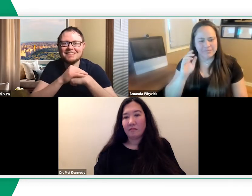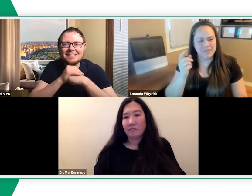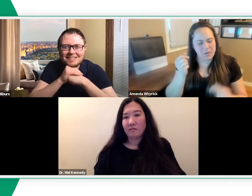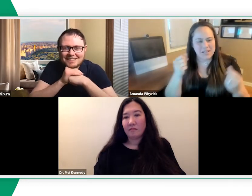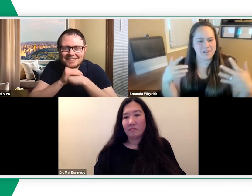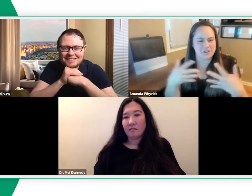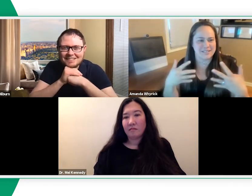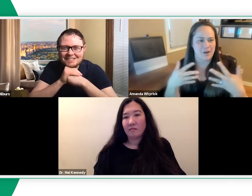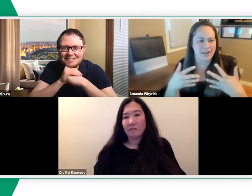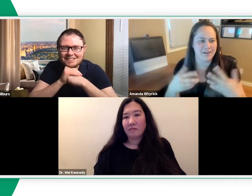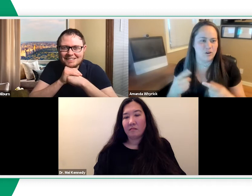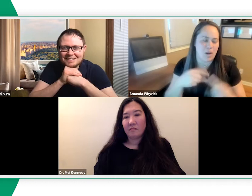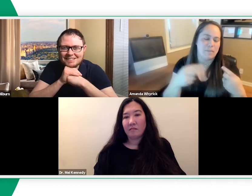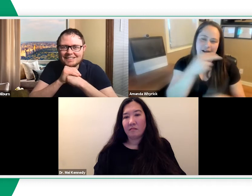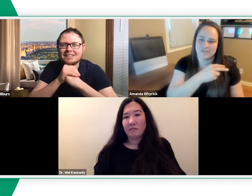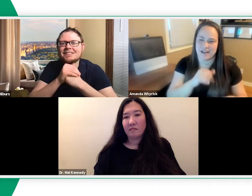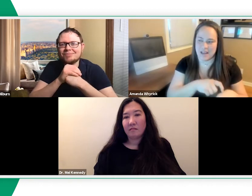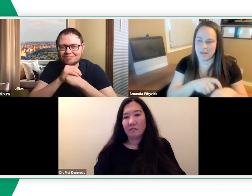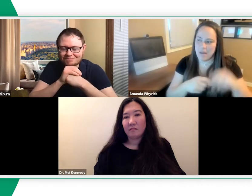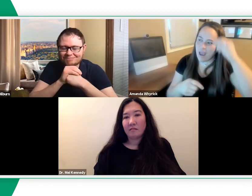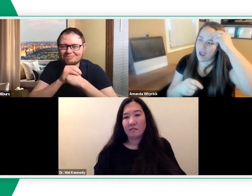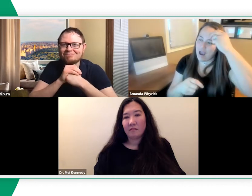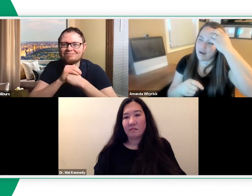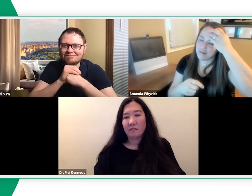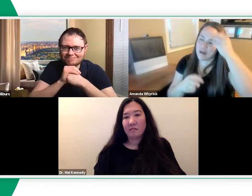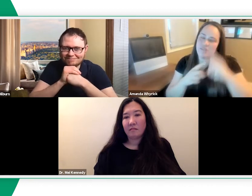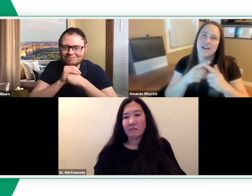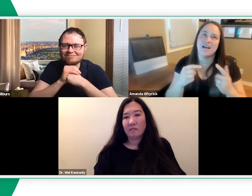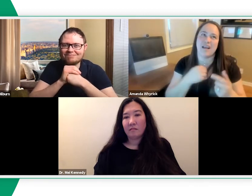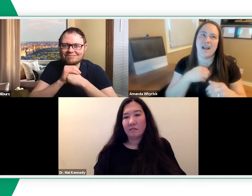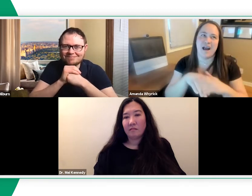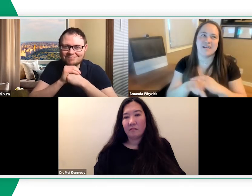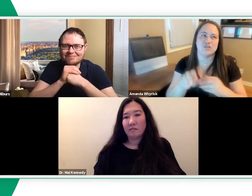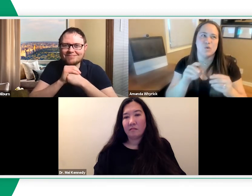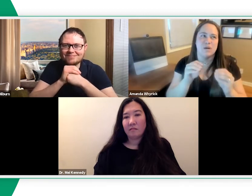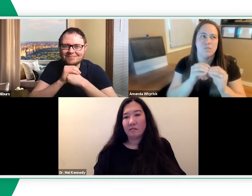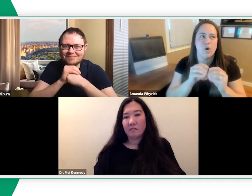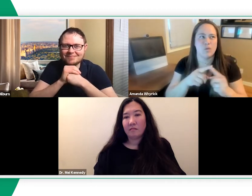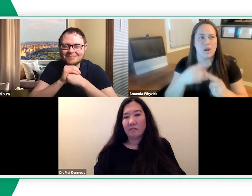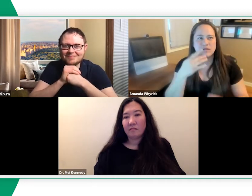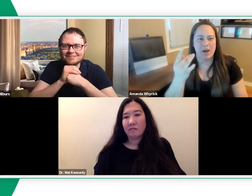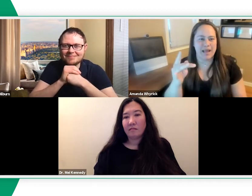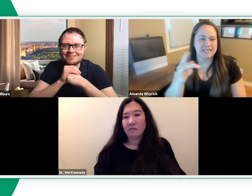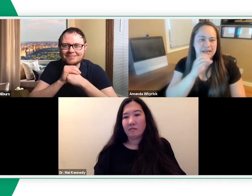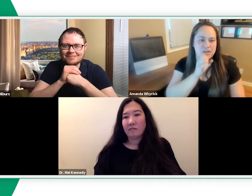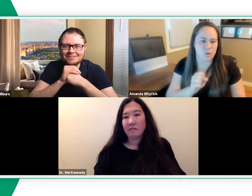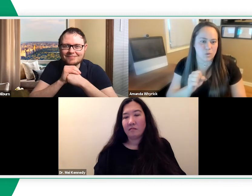it was a little scary going back to that time. And then, I got into it more when I was about